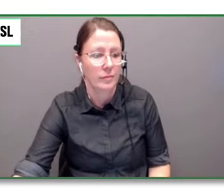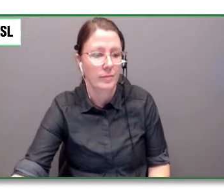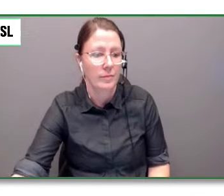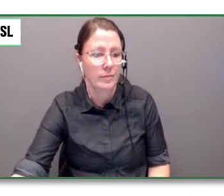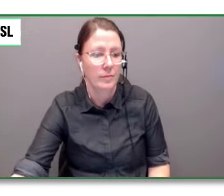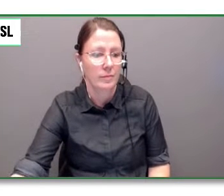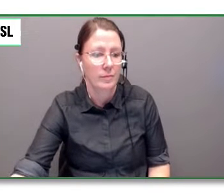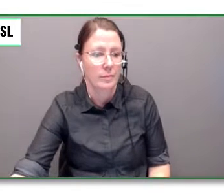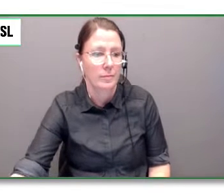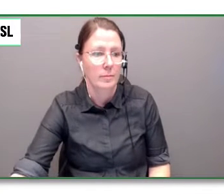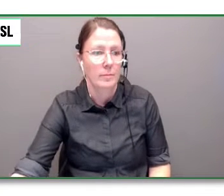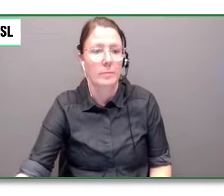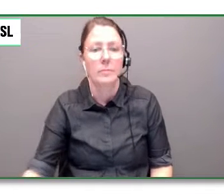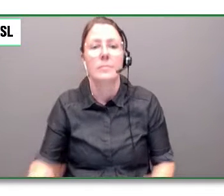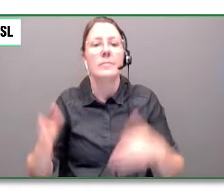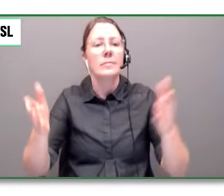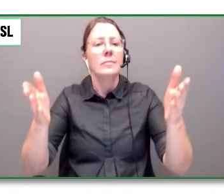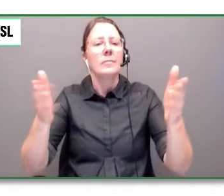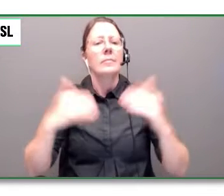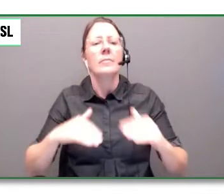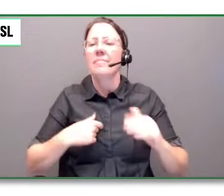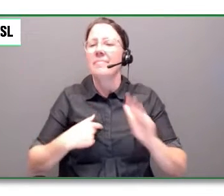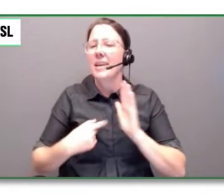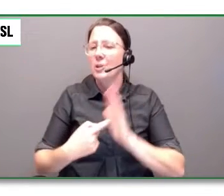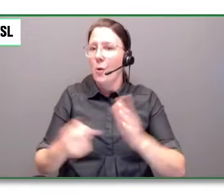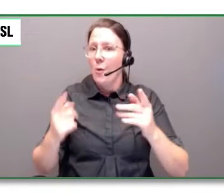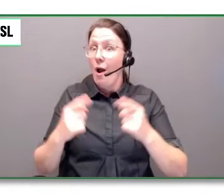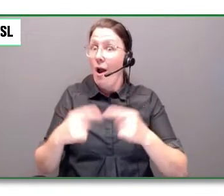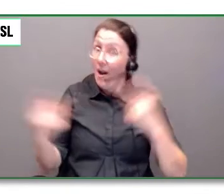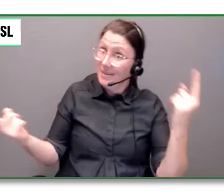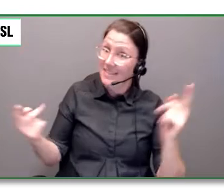um with Lucia Perillo - "I've Heard the Vulture Singing." So this is a collection